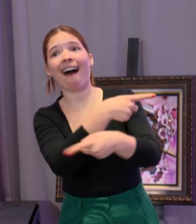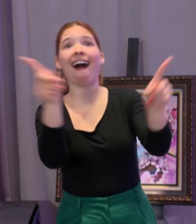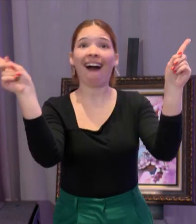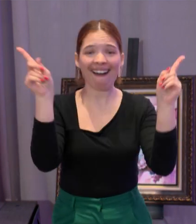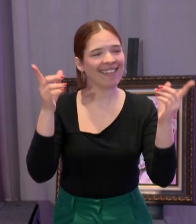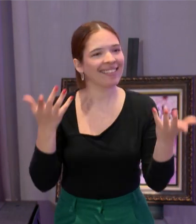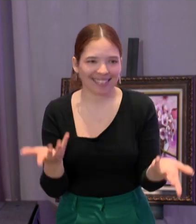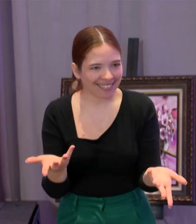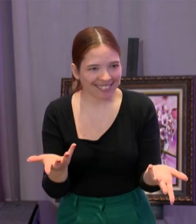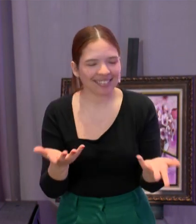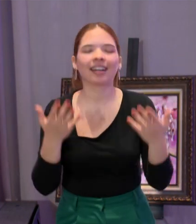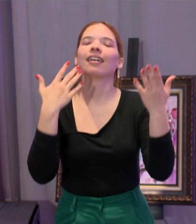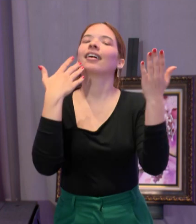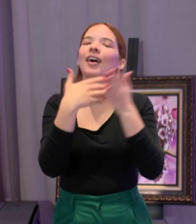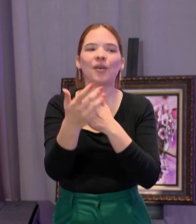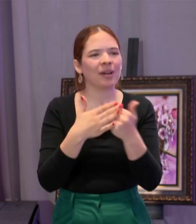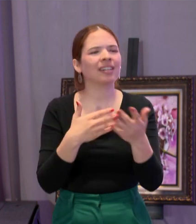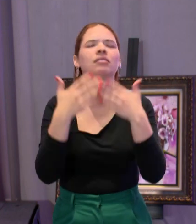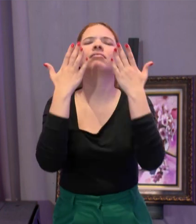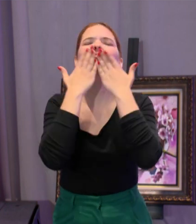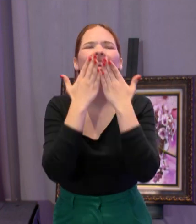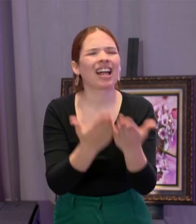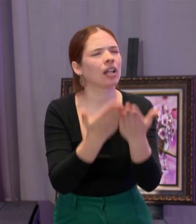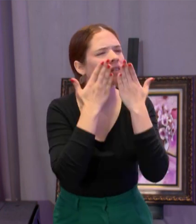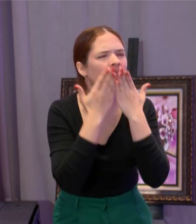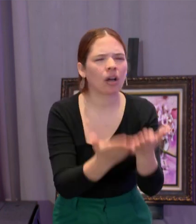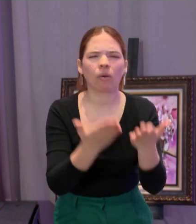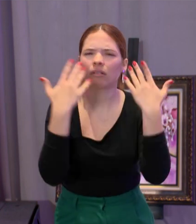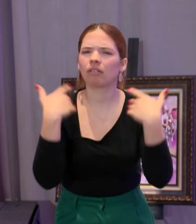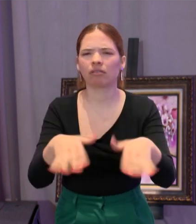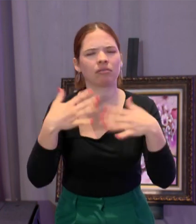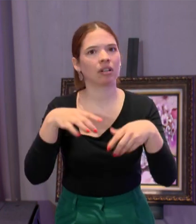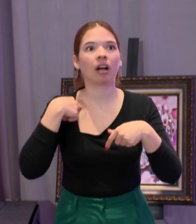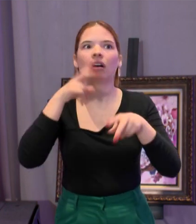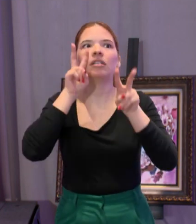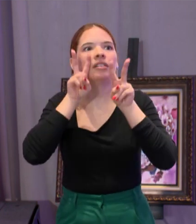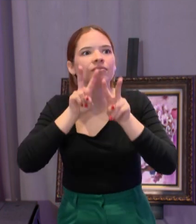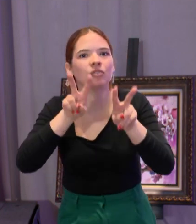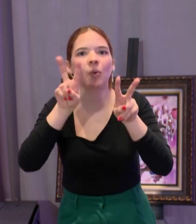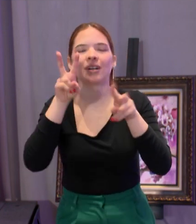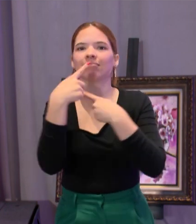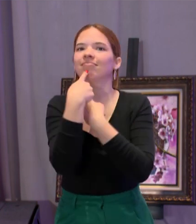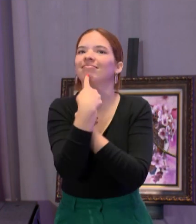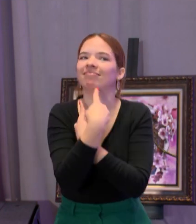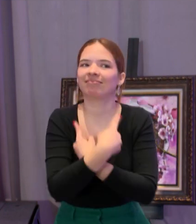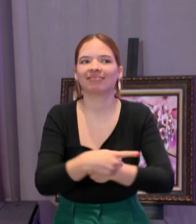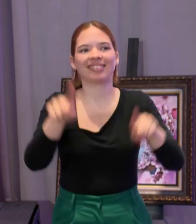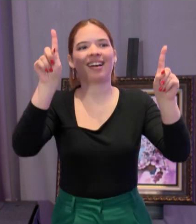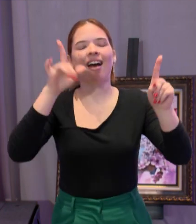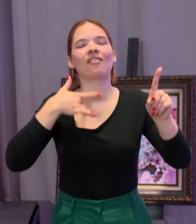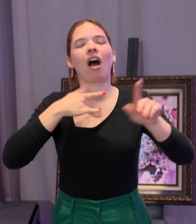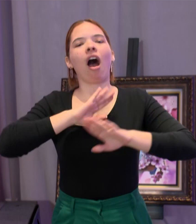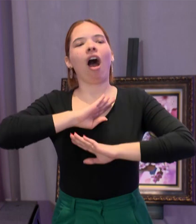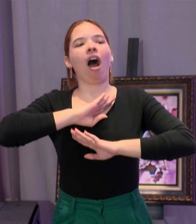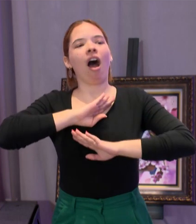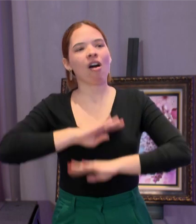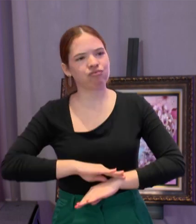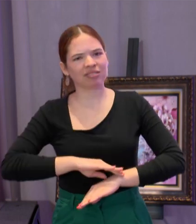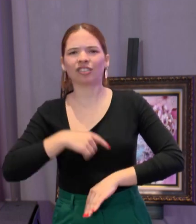SO THANK YOU VERY MUCH. AND THANK YOU FOR THAT VERY MUCH ANTICIPATED ANNOUNCEMENT. SO THE GOOD NEWS IS THAT WE ARE READY FOR THE BLOSSOMS.